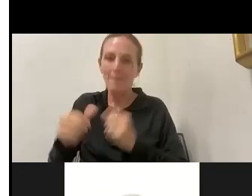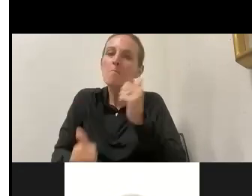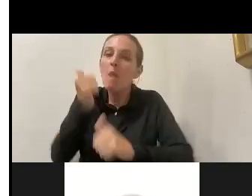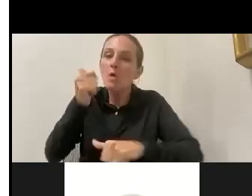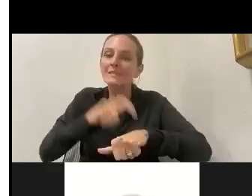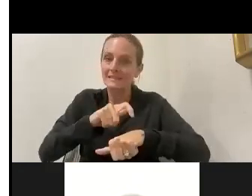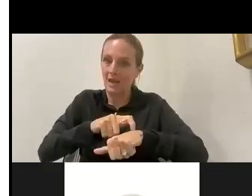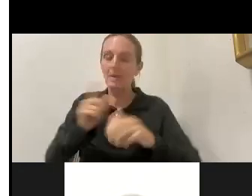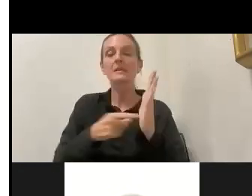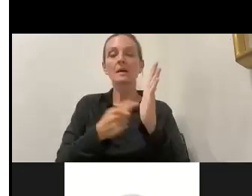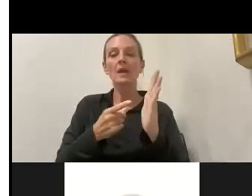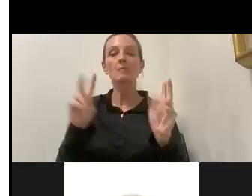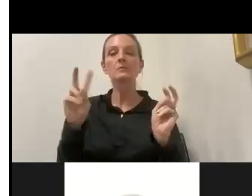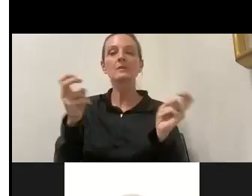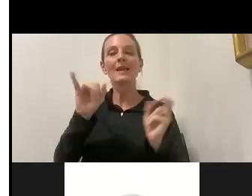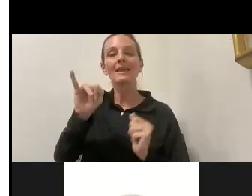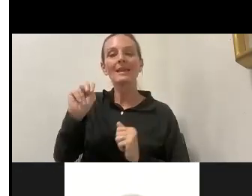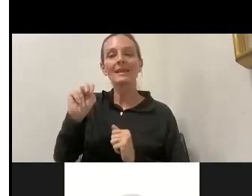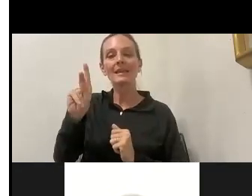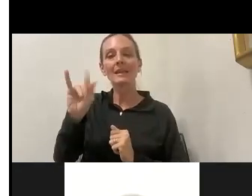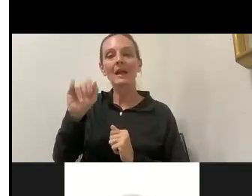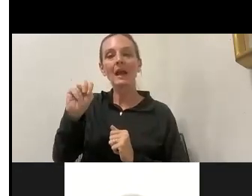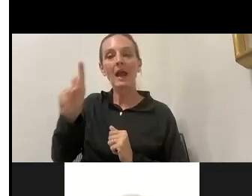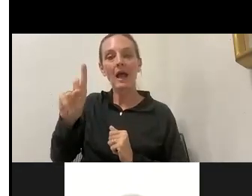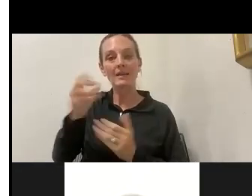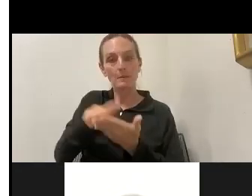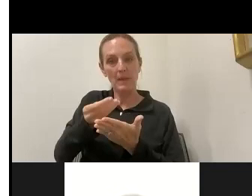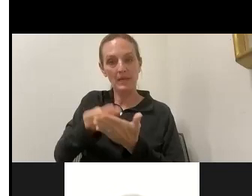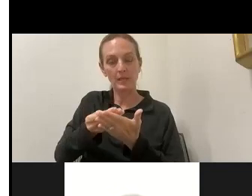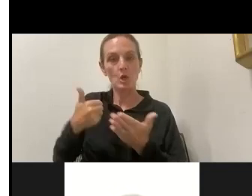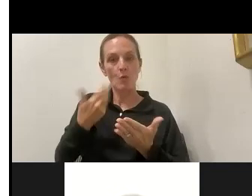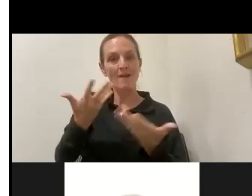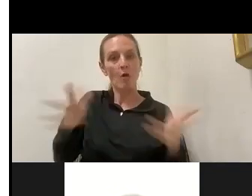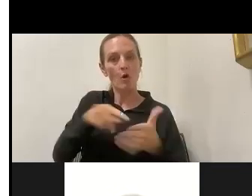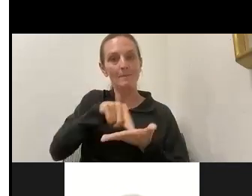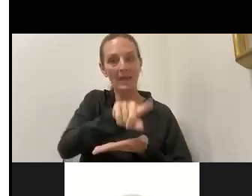where you’re putting in already paid labour, or it might be a partnership where other people